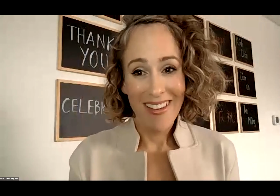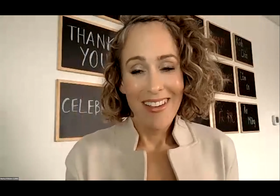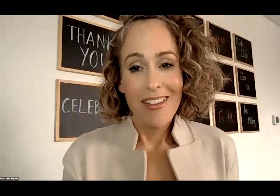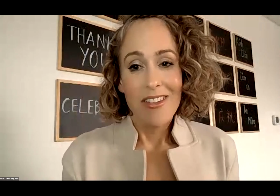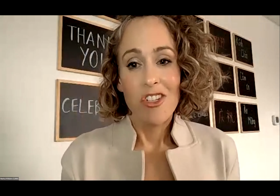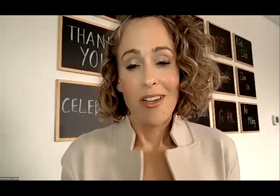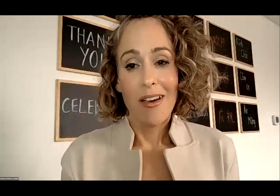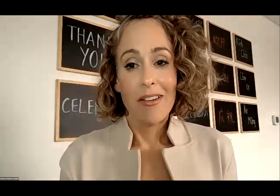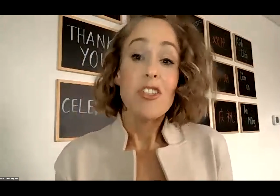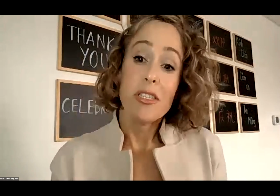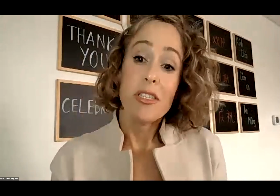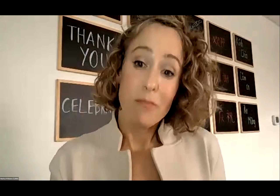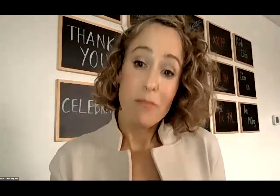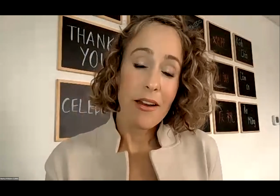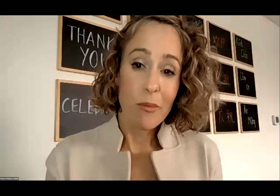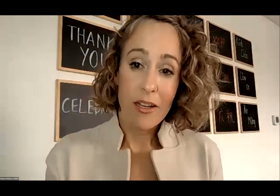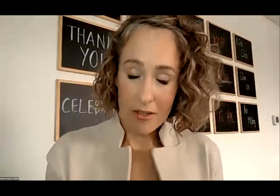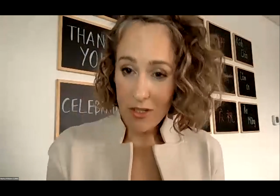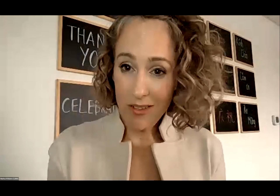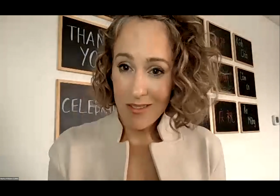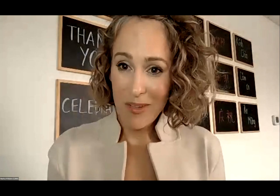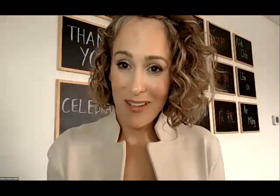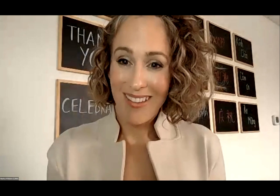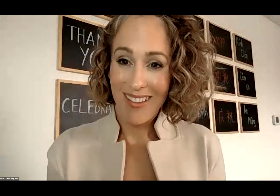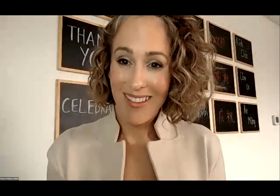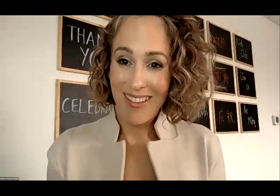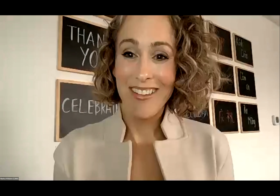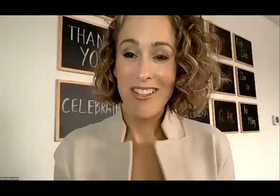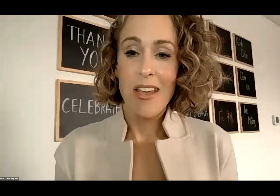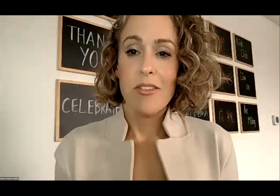she speaks Arabic and she doesn't speak English.